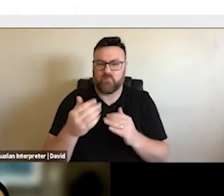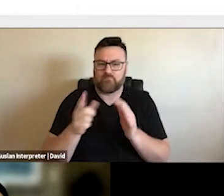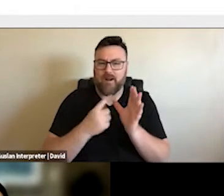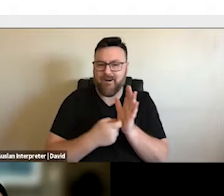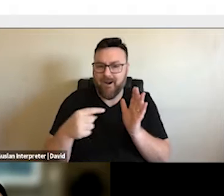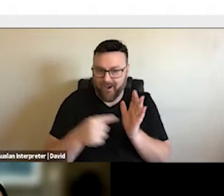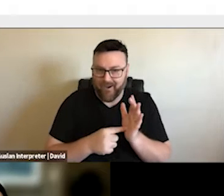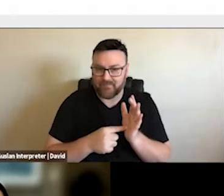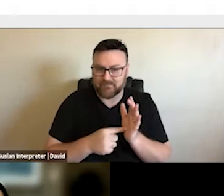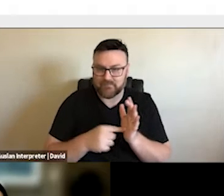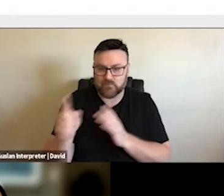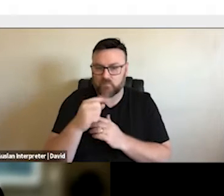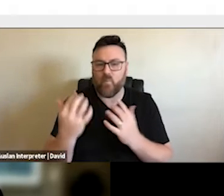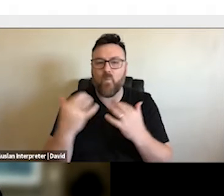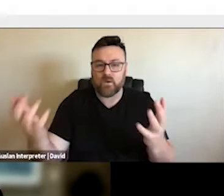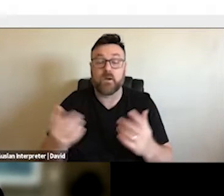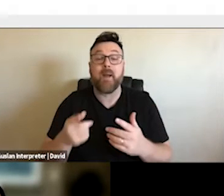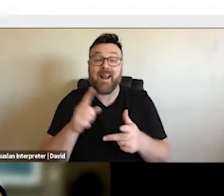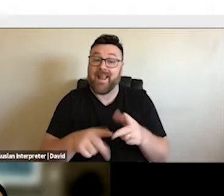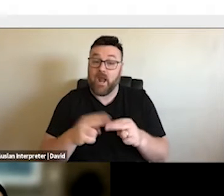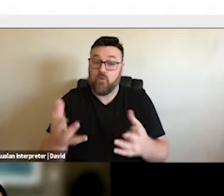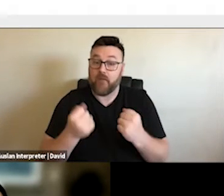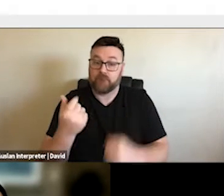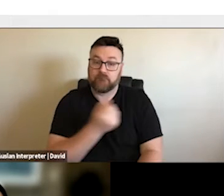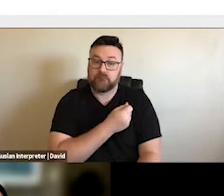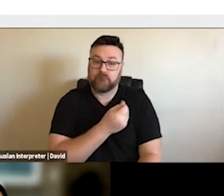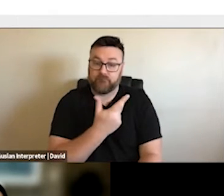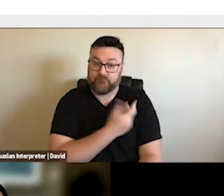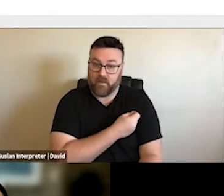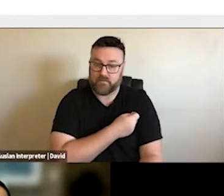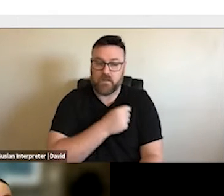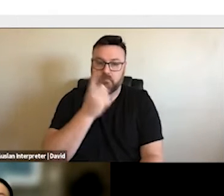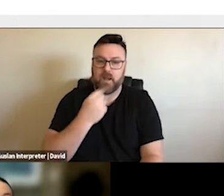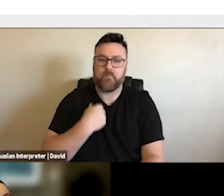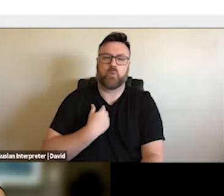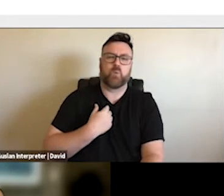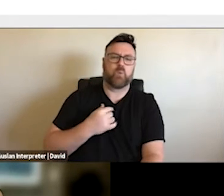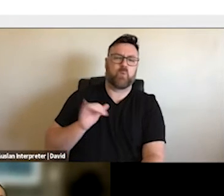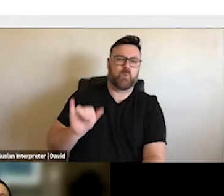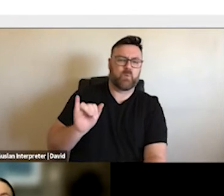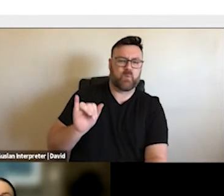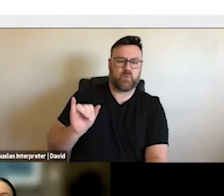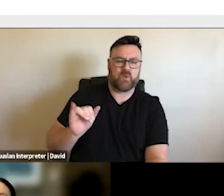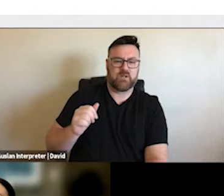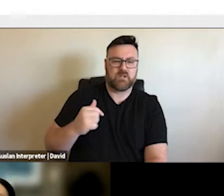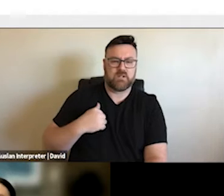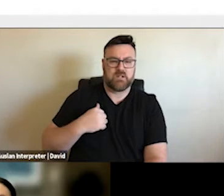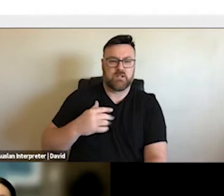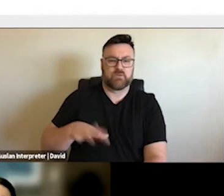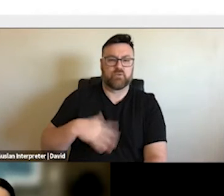many vaccinated people feel hesitant about being a vector for the virus potentially or